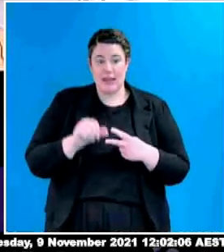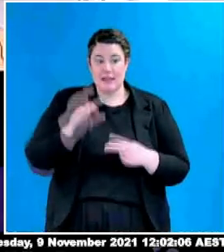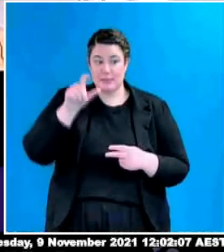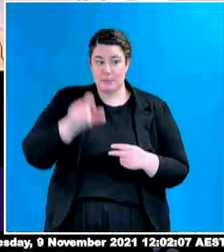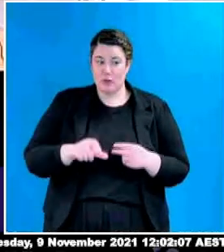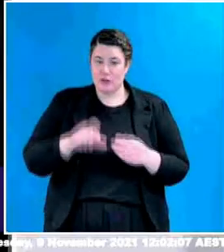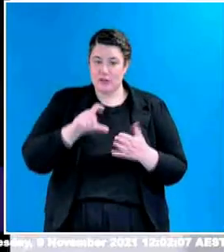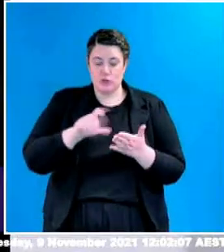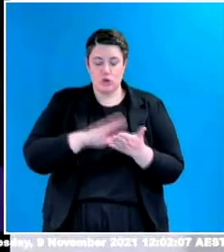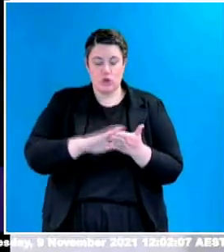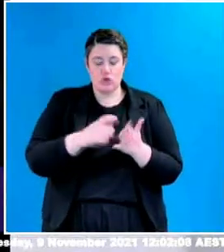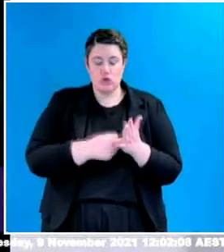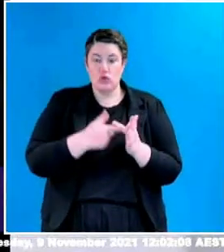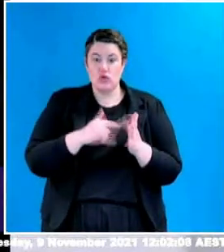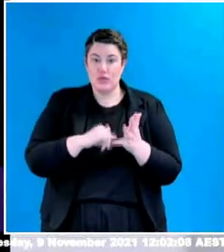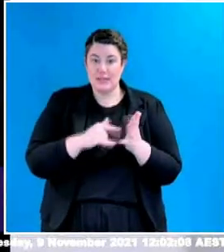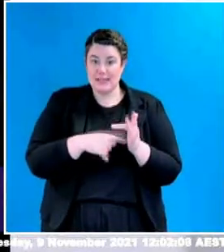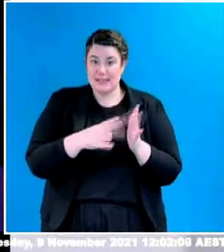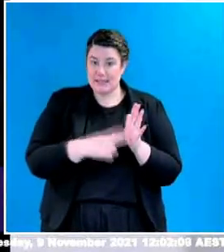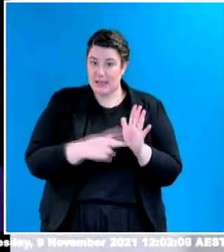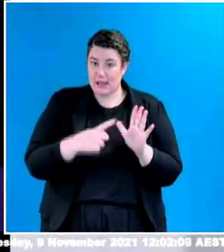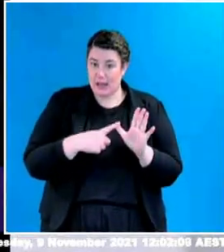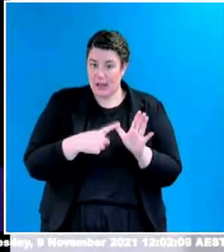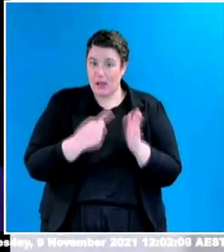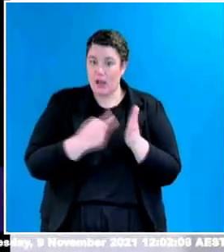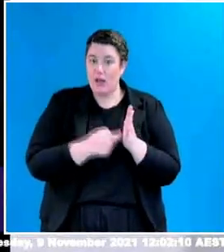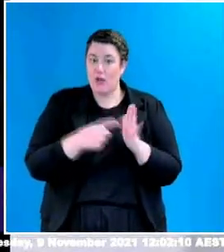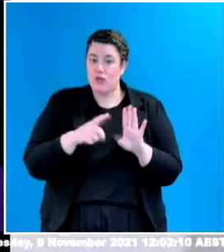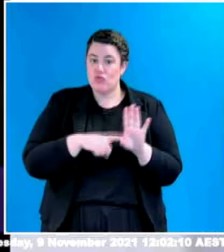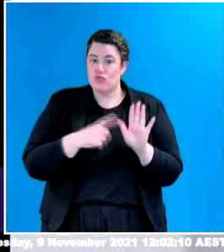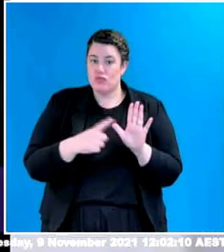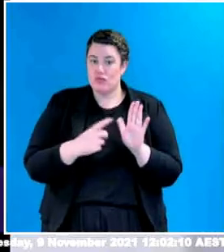I can now see her on the screen. Welcome, Ms Ryan.